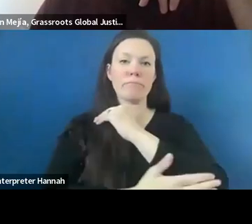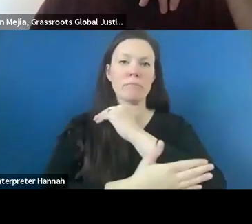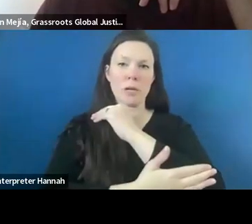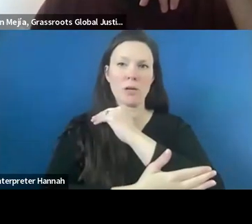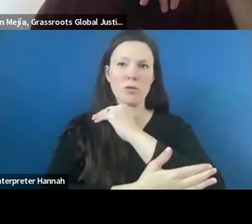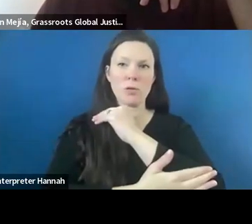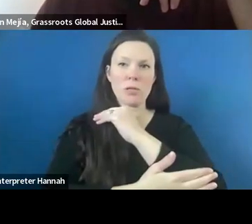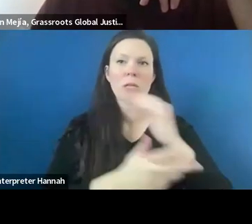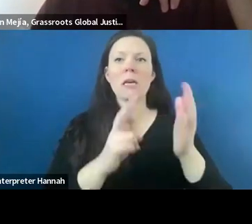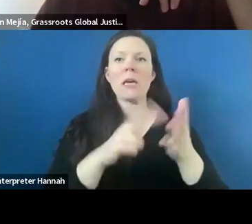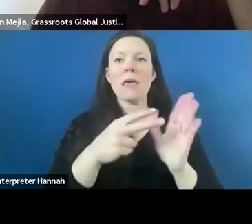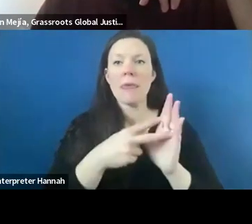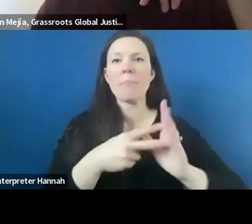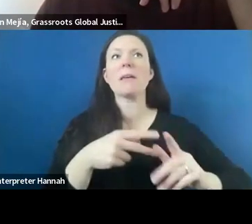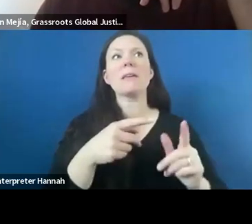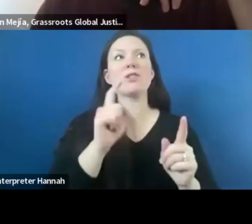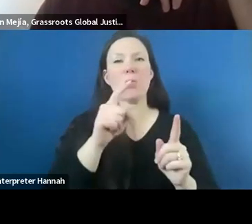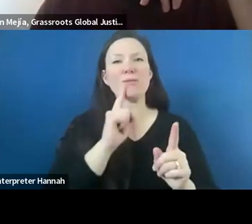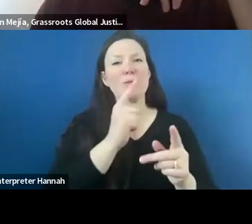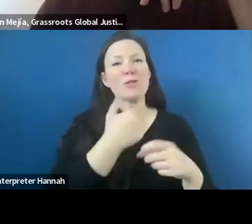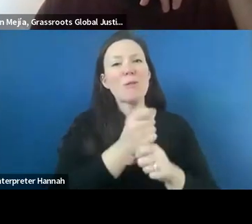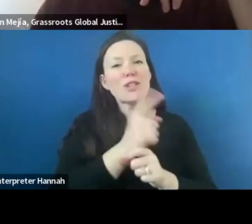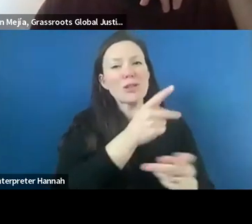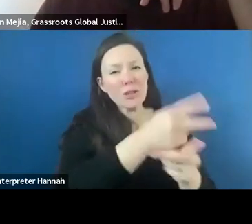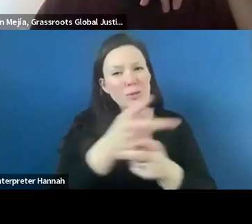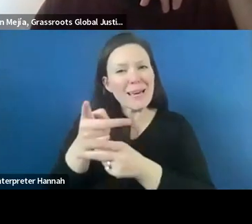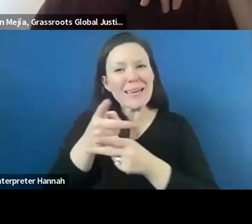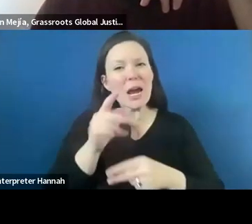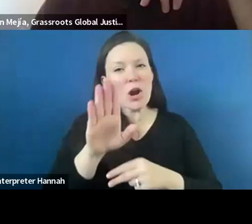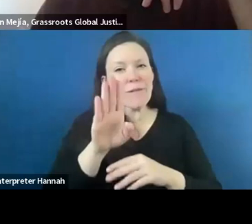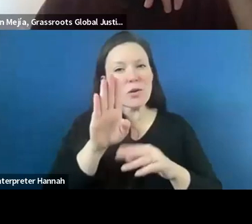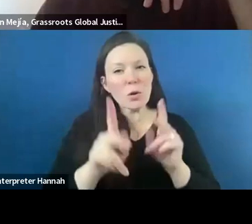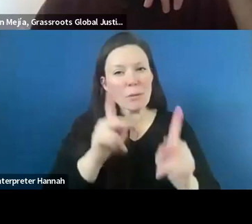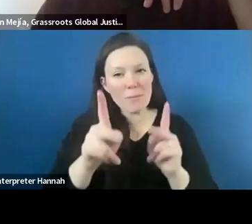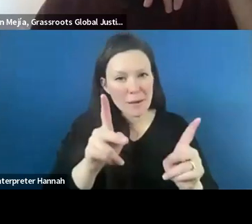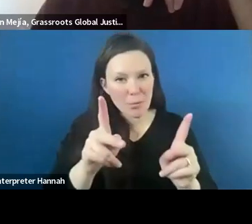the mandate of meeting the needs of the people. But a bourgeois state is beholden to the interests of capital,